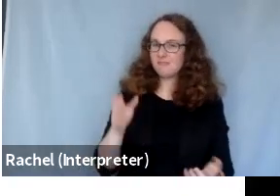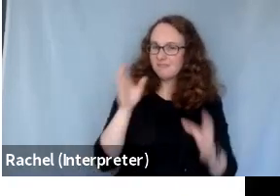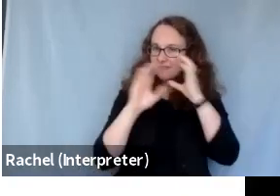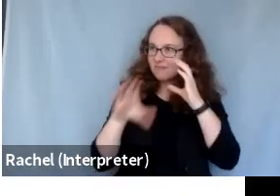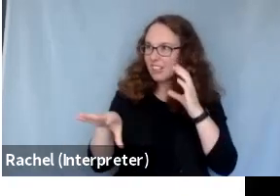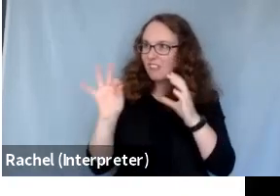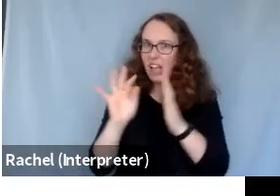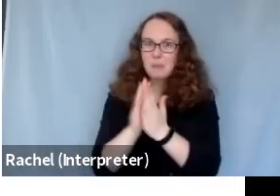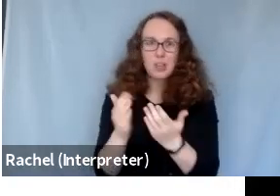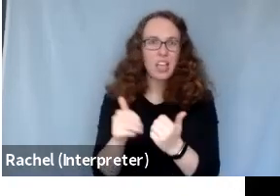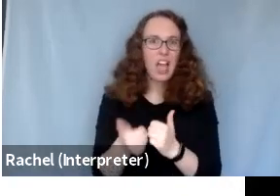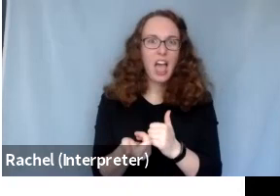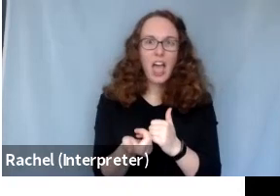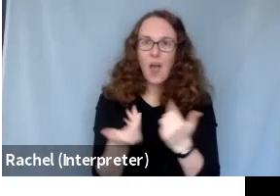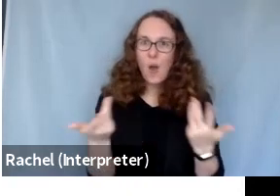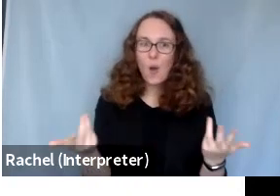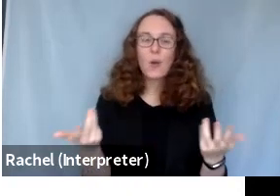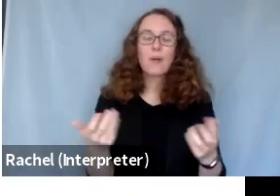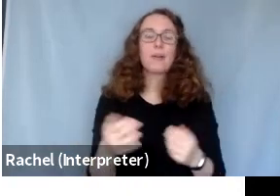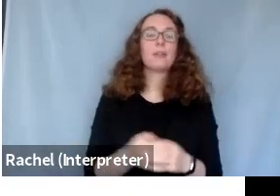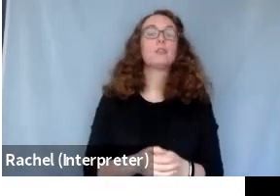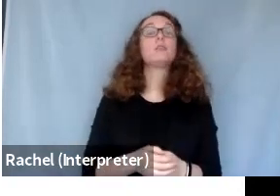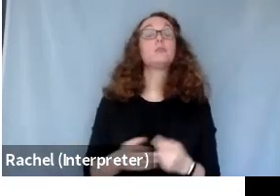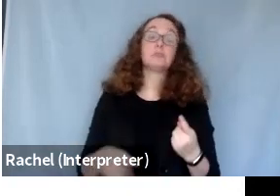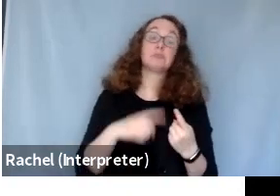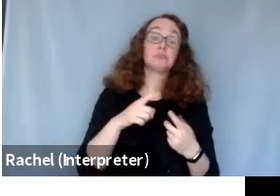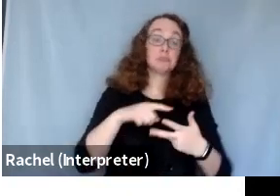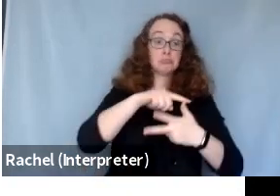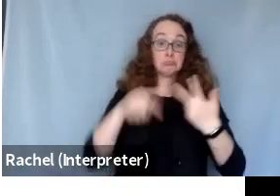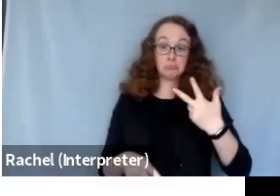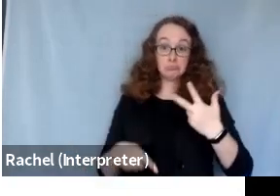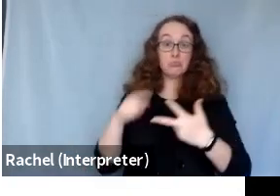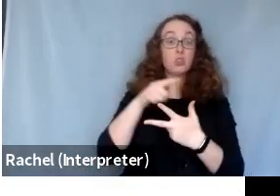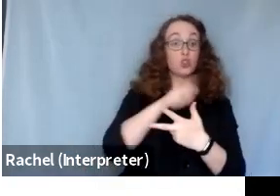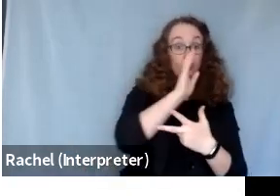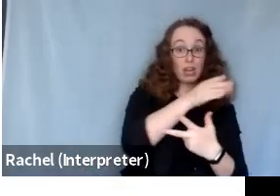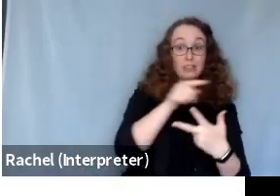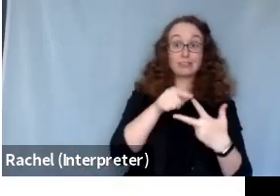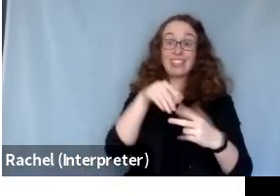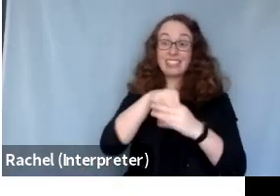so direct, in store, online.